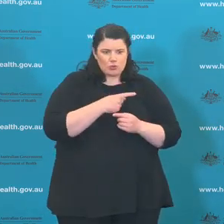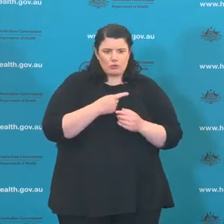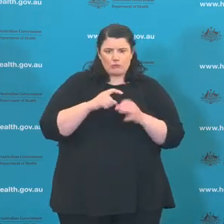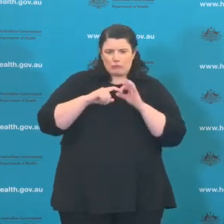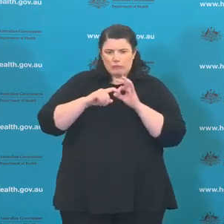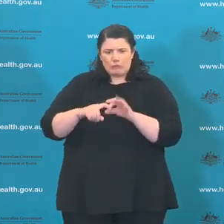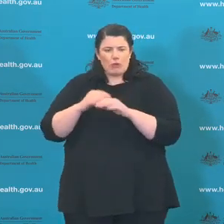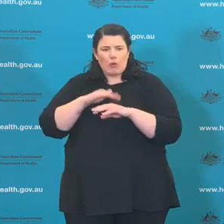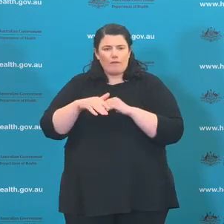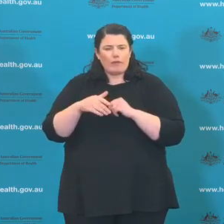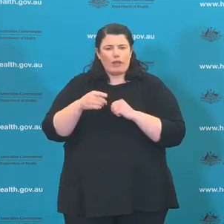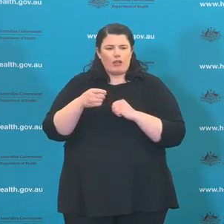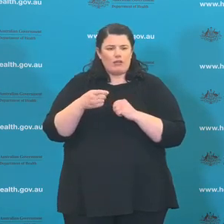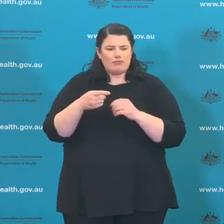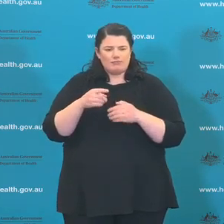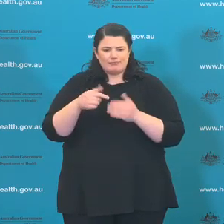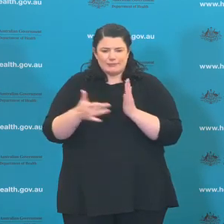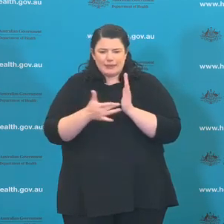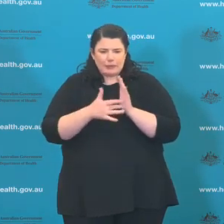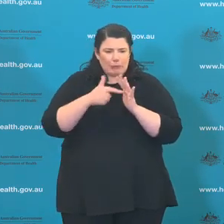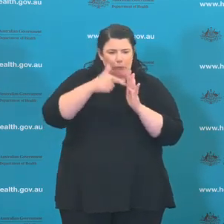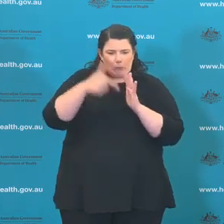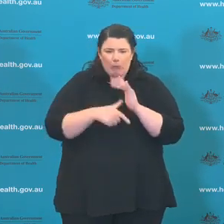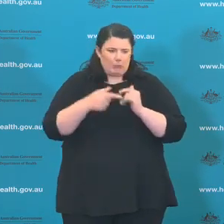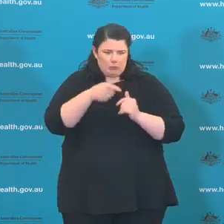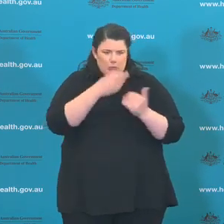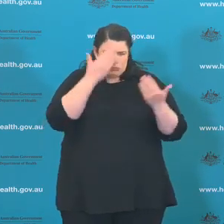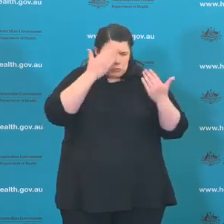but do you understand the concern that people might have that they were originally sold what